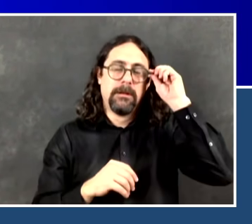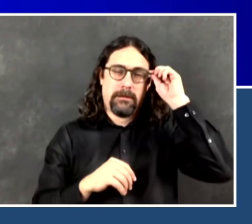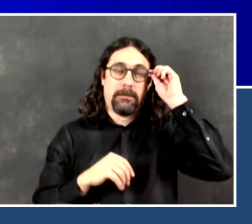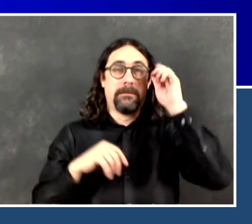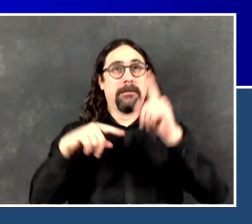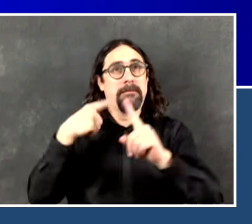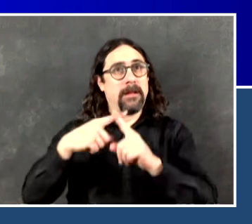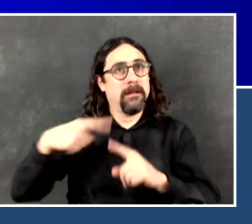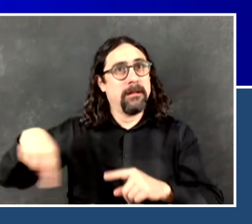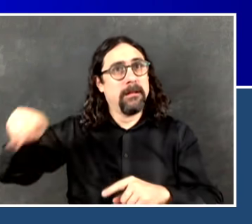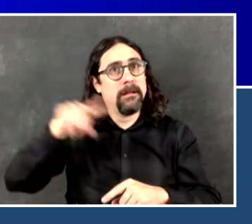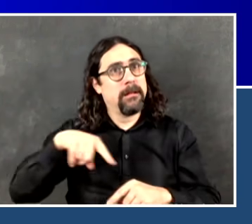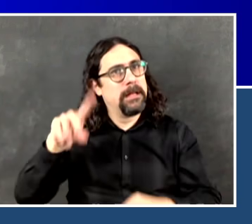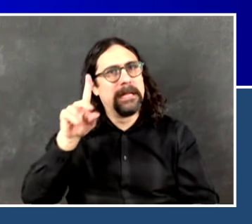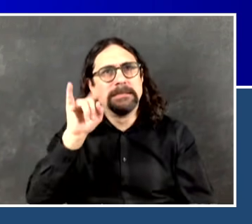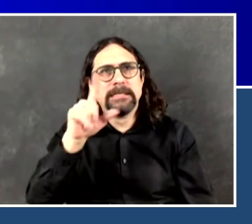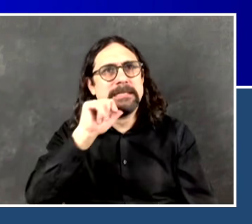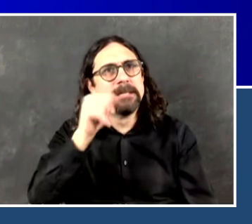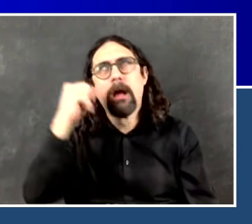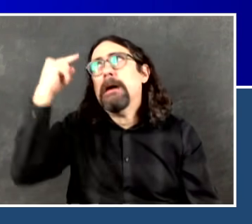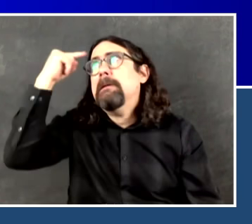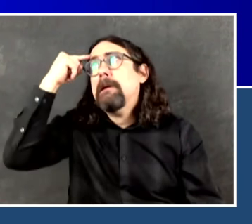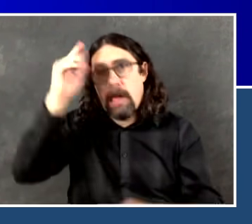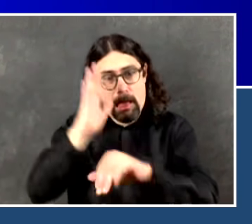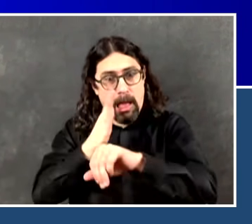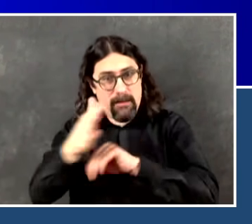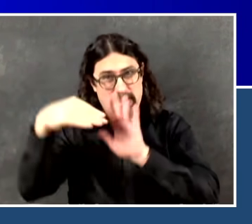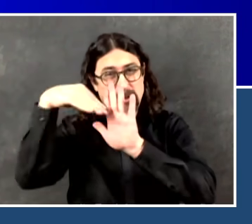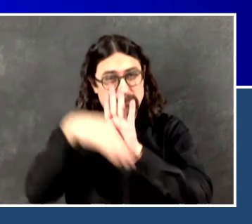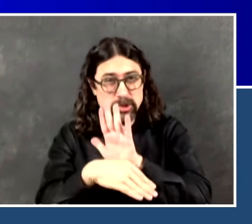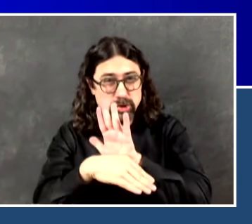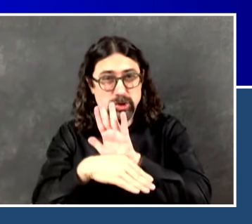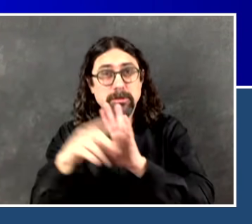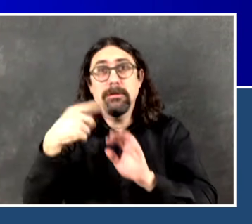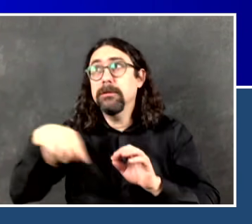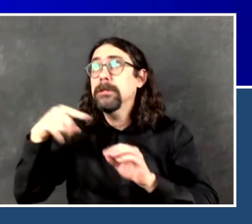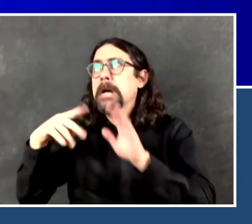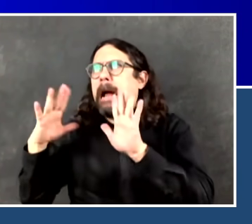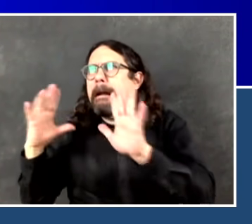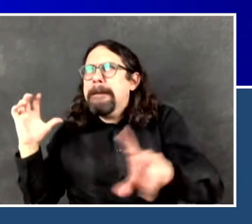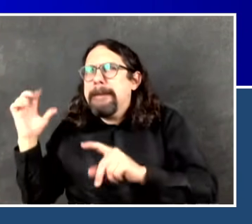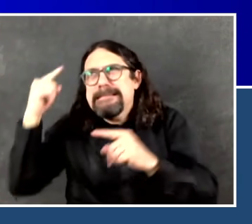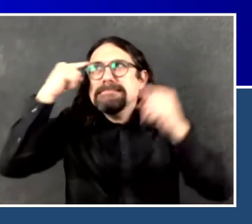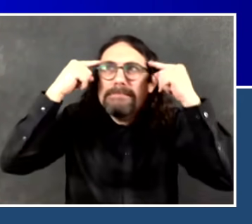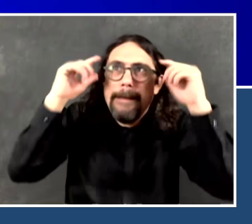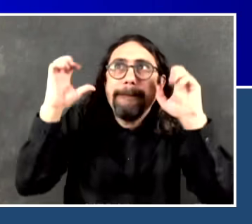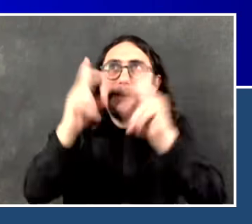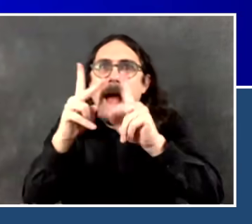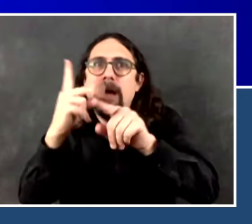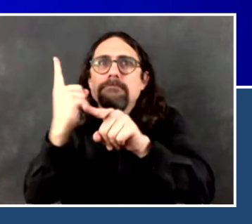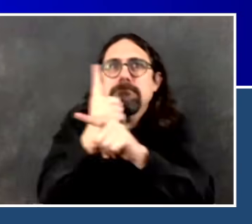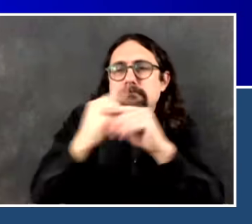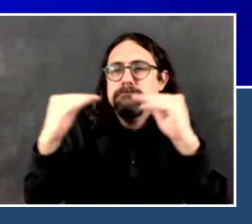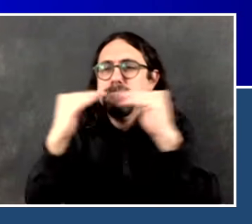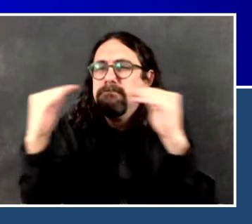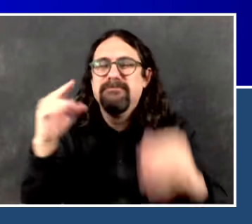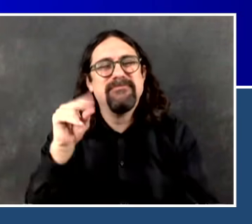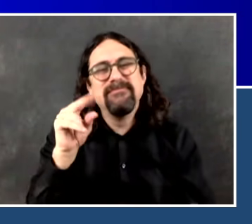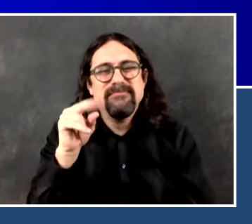GOING TO BUILD SOMETHING TRANSFORMATIONAL AND DIFFERENT. THAT WAS THE NEW DEAL. THEY RIMEAGINED WHAT GOVERNMENT COULD BE.